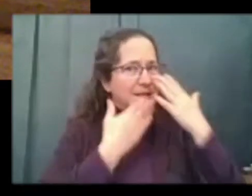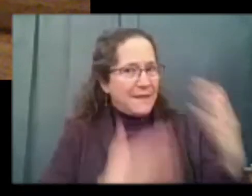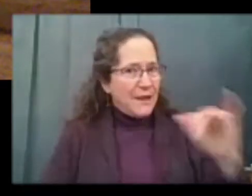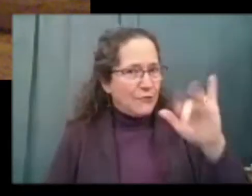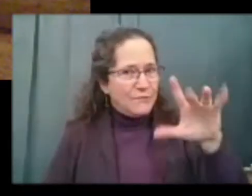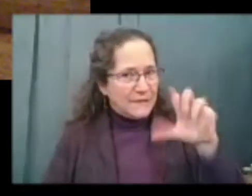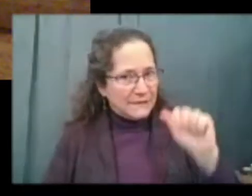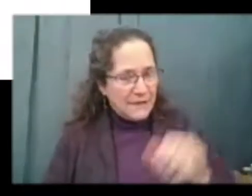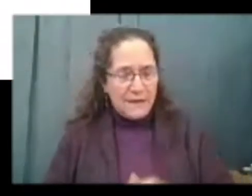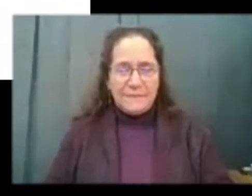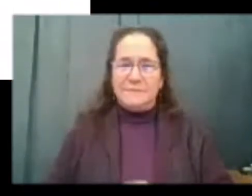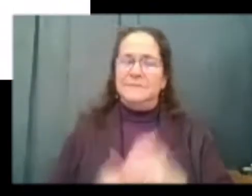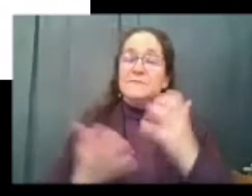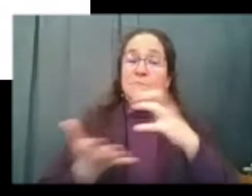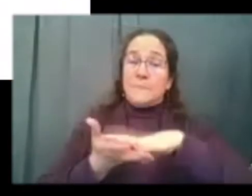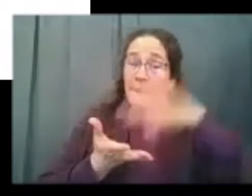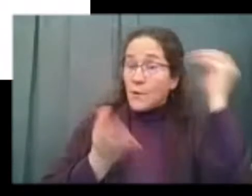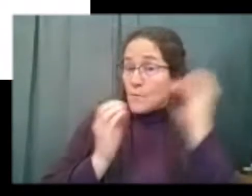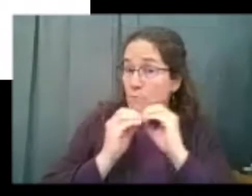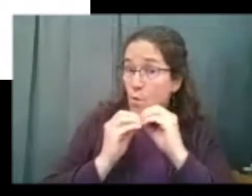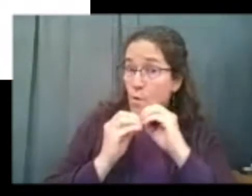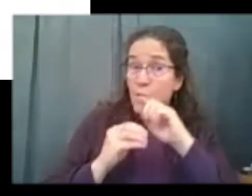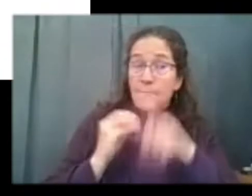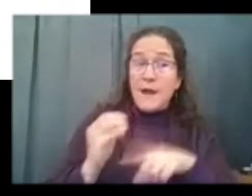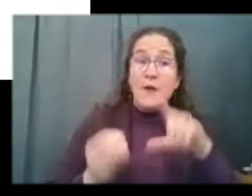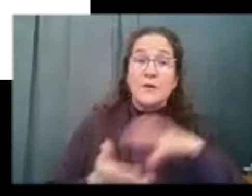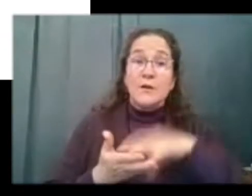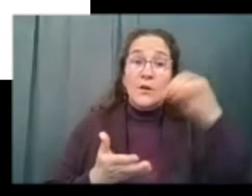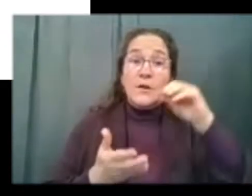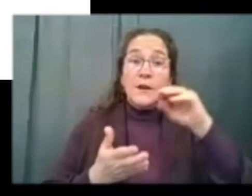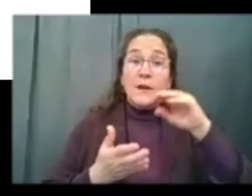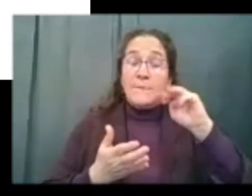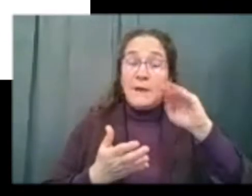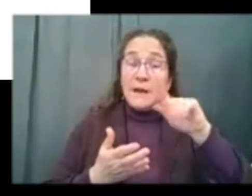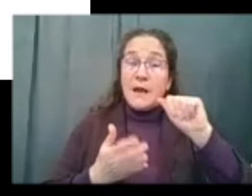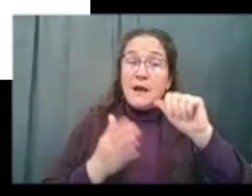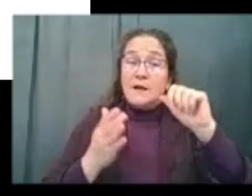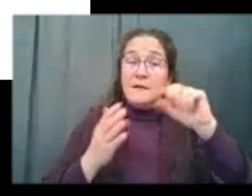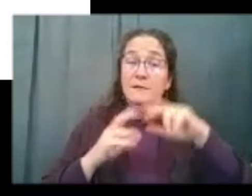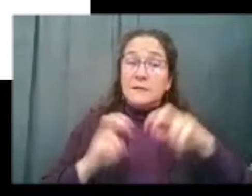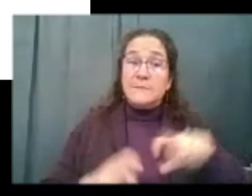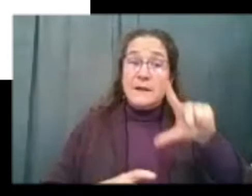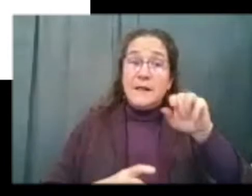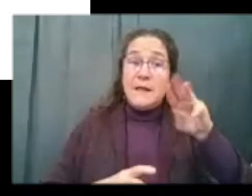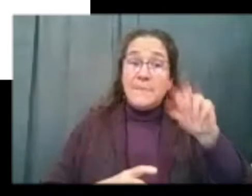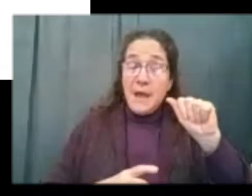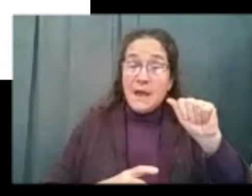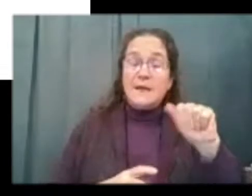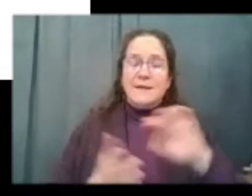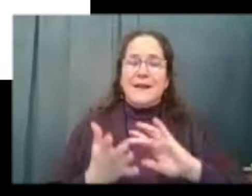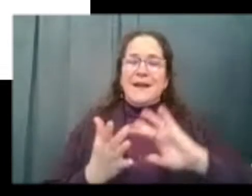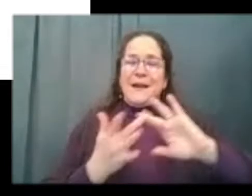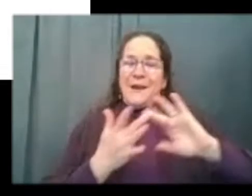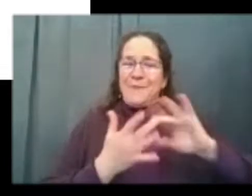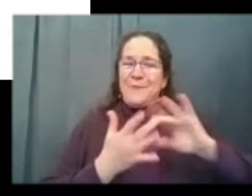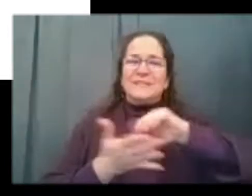assessment, the Outreach Center has a webinar coming up on January 27th at 1:00 o'clock. We hope you can join us.